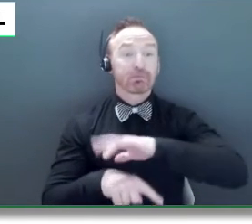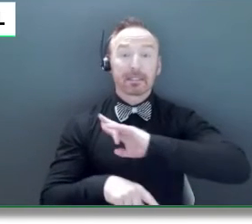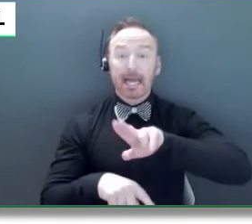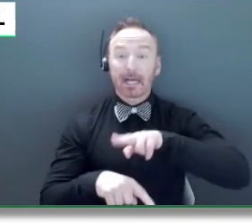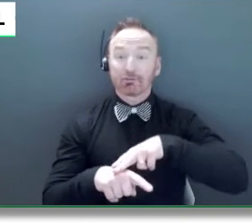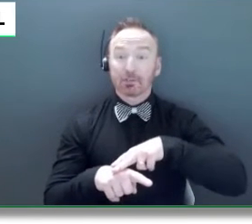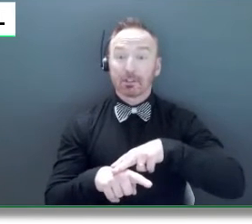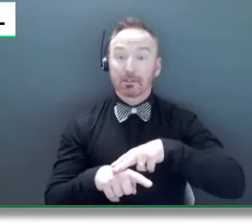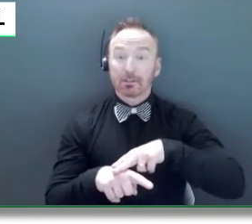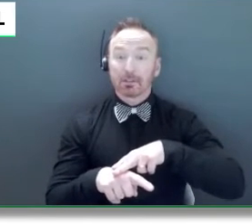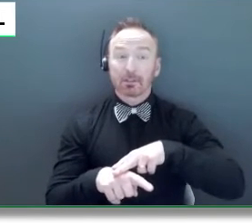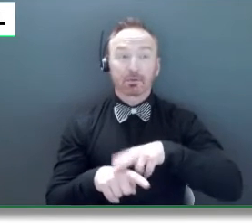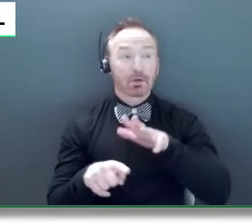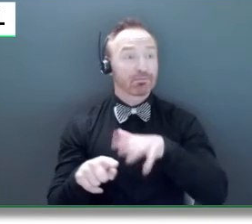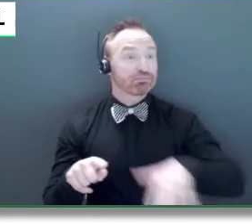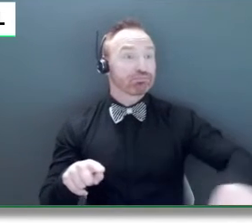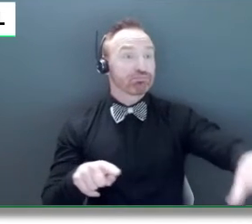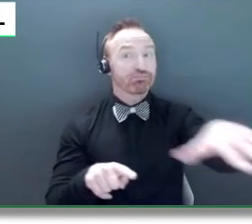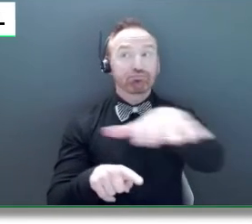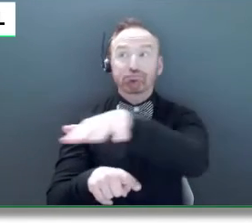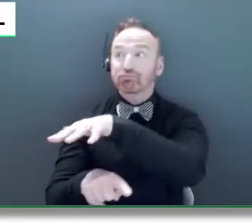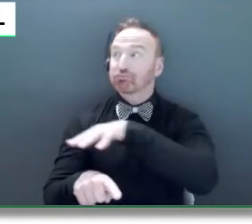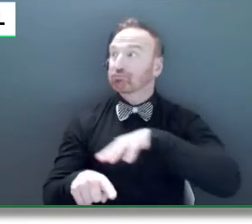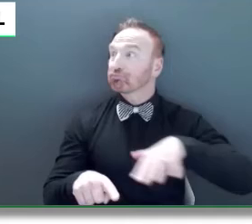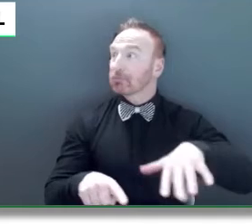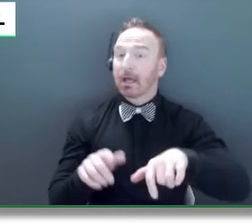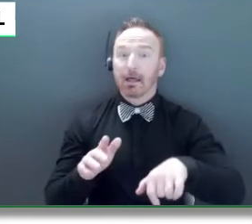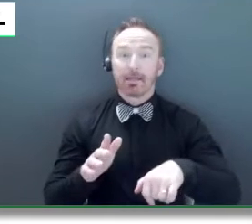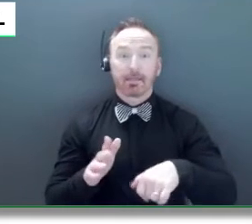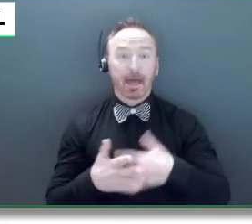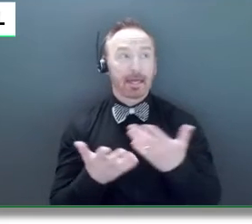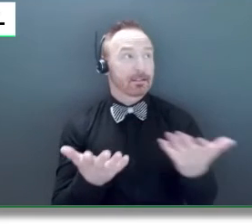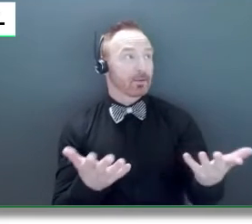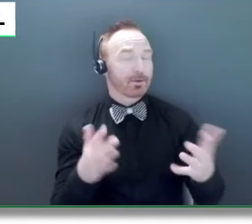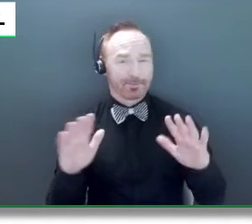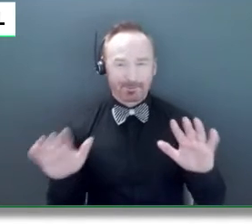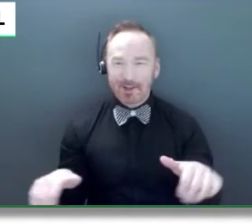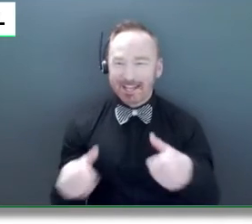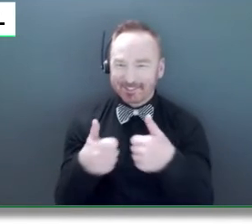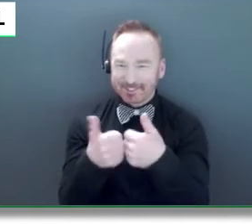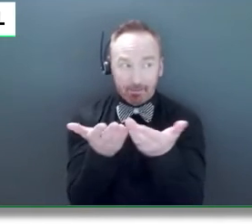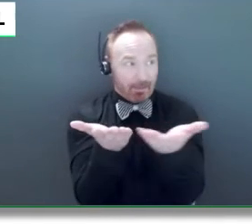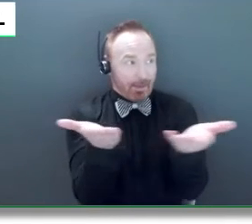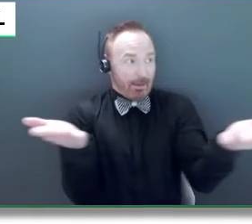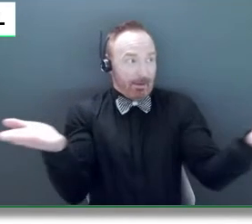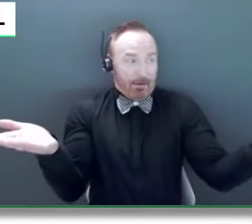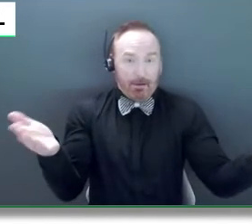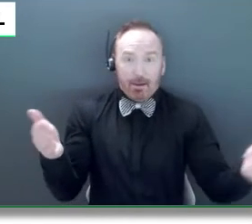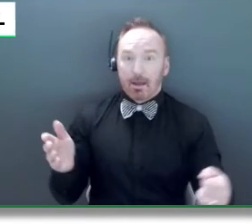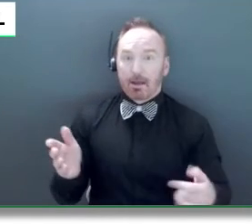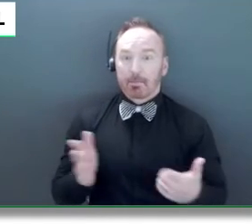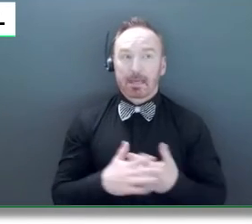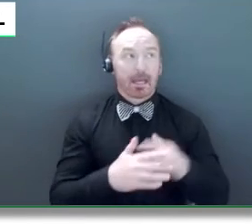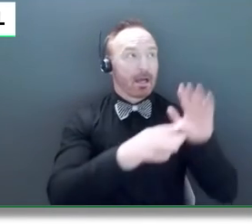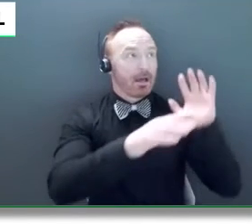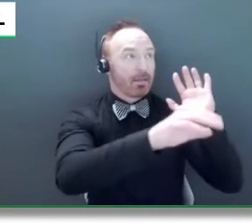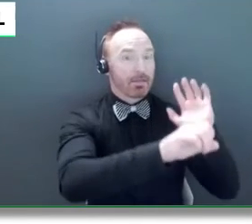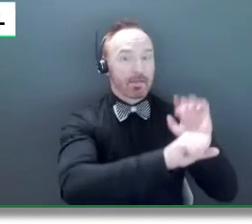um should we say like environmental challenges. Uh just with the landscape of the mountainous regions um